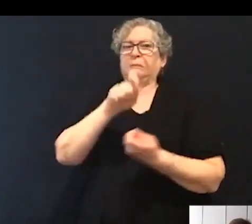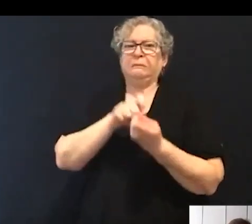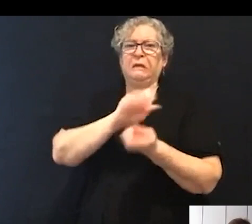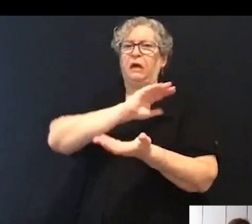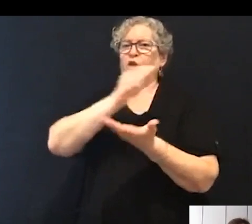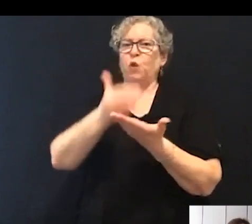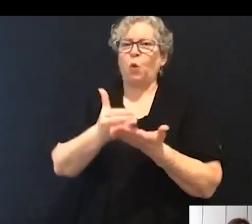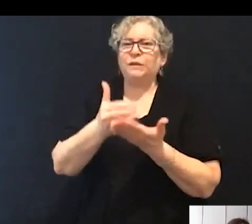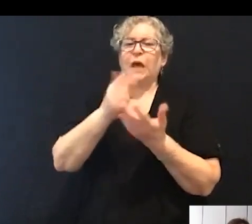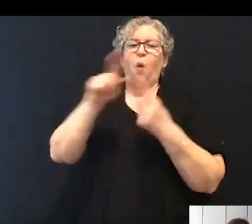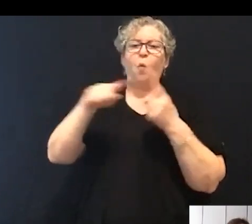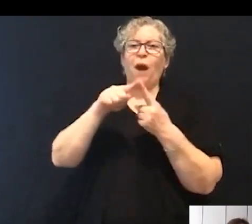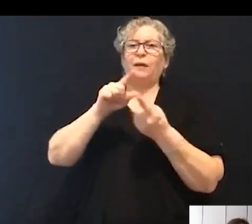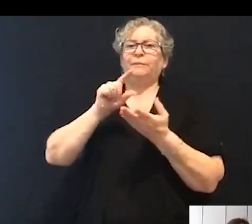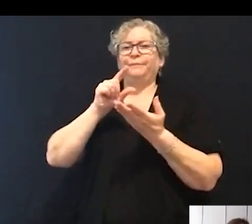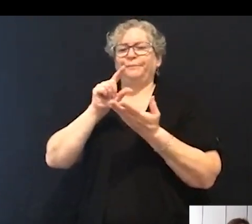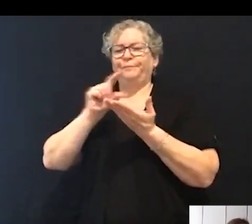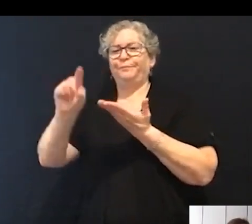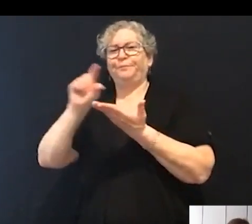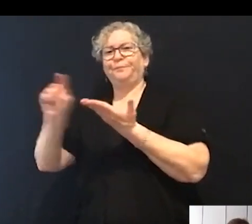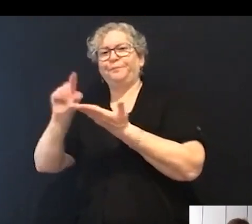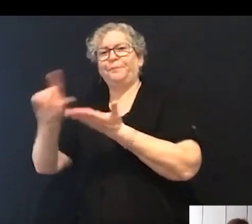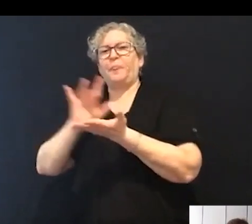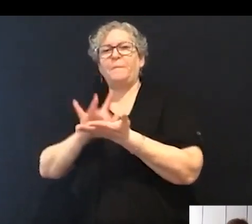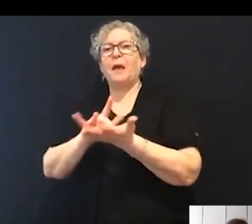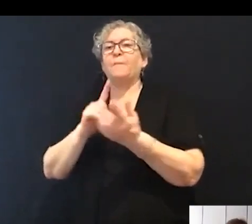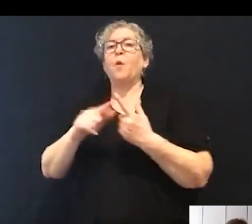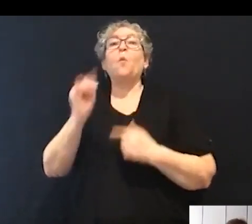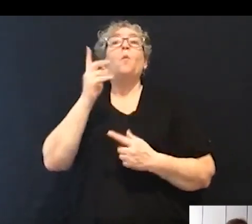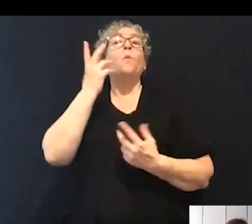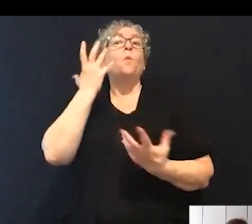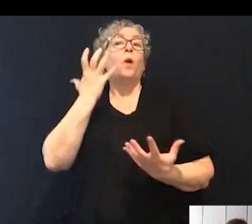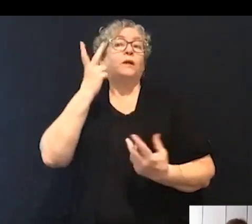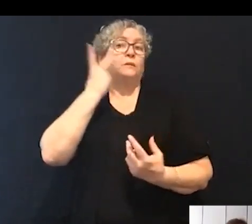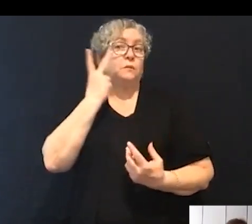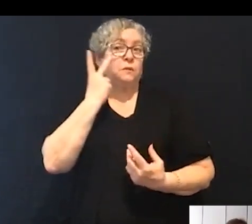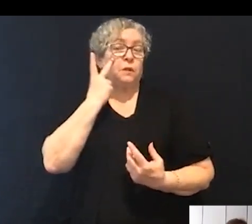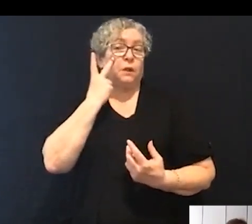But you want to see if the doses and the way you administer